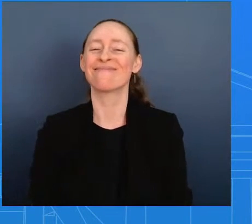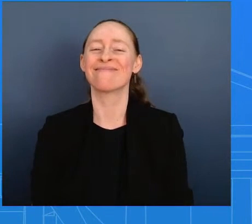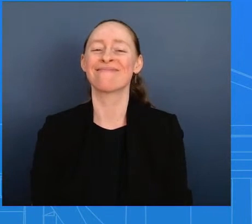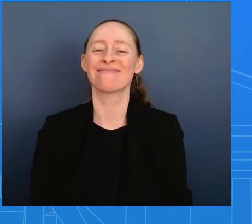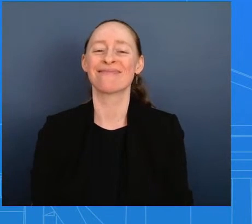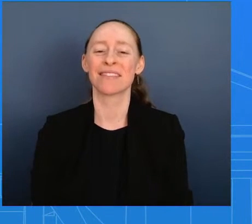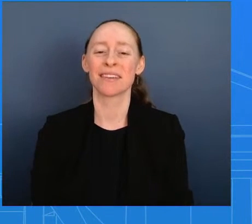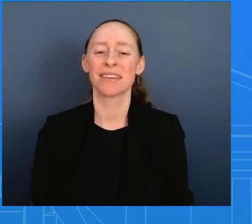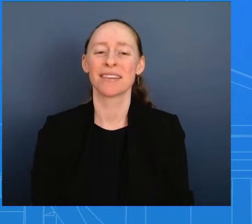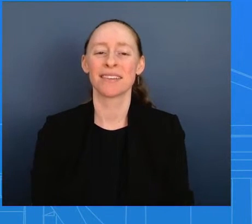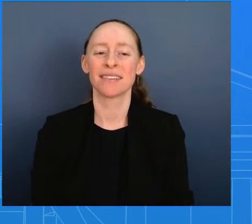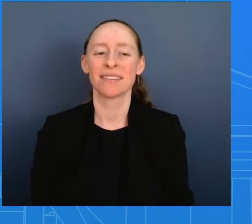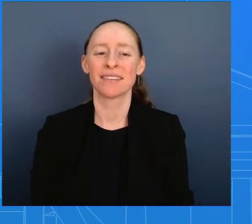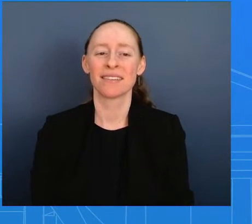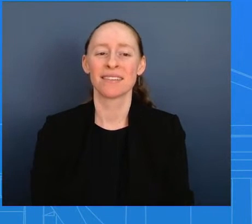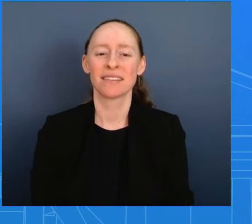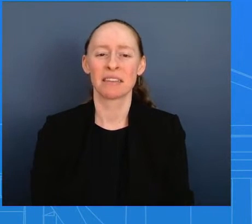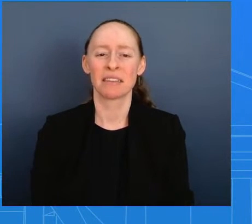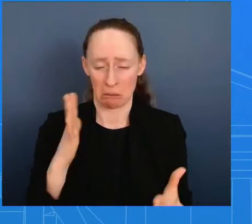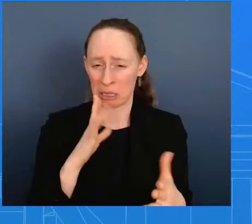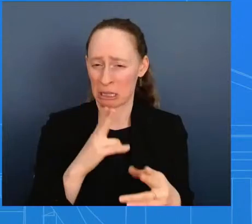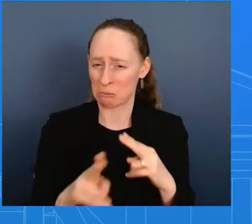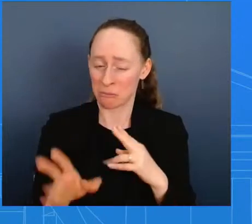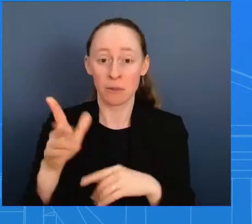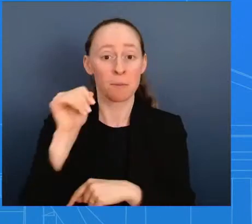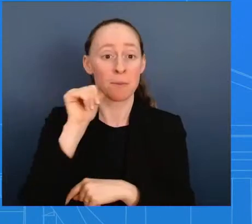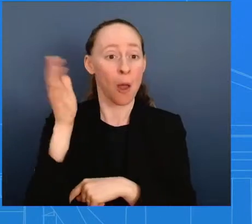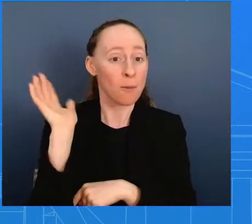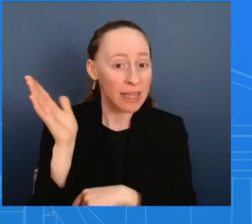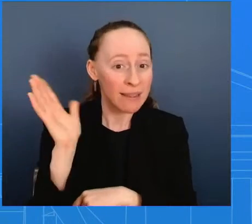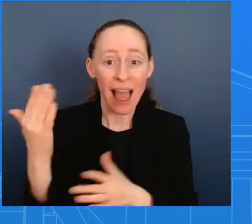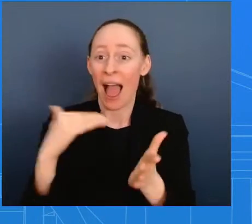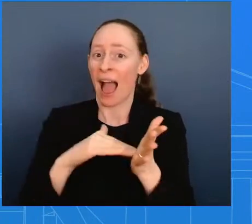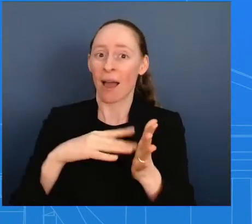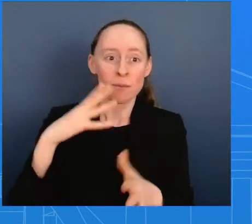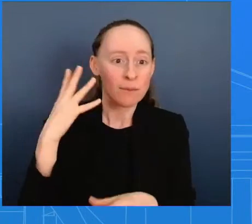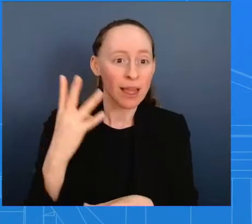and the next day and the next day and the next day. Go ahead, Seung Min. The Press: At a fundraiser over the weekend,